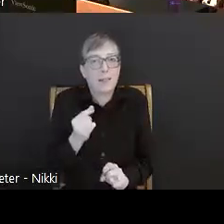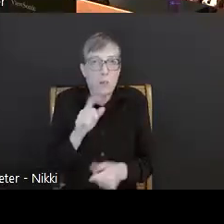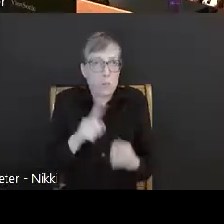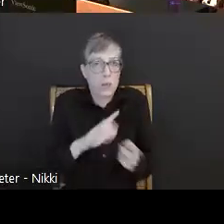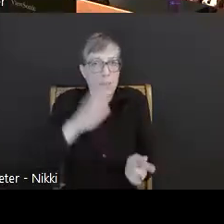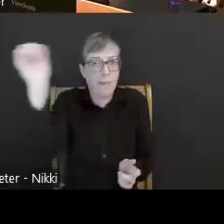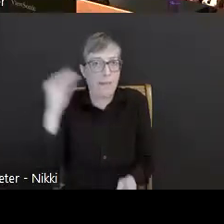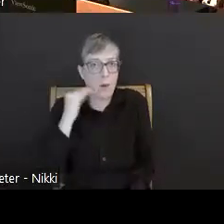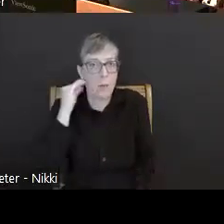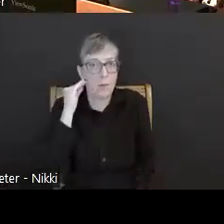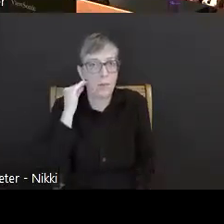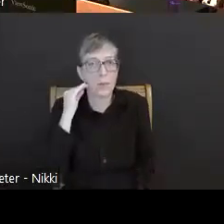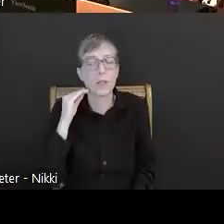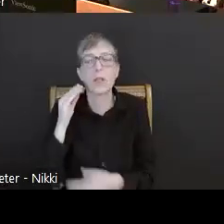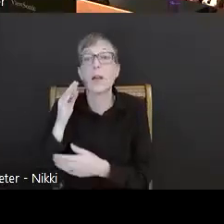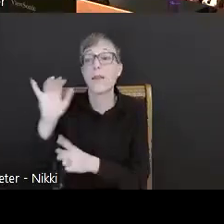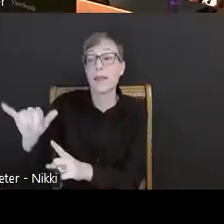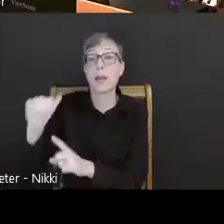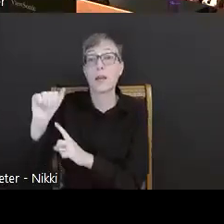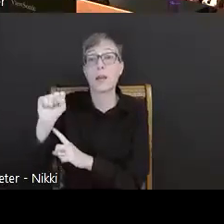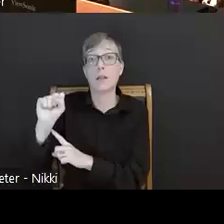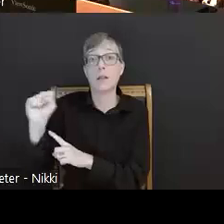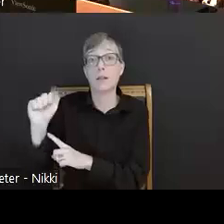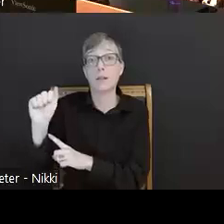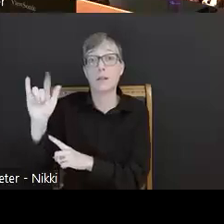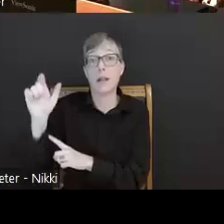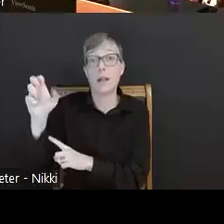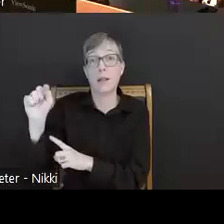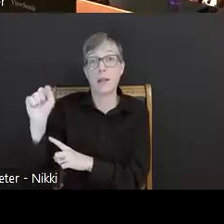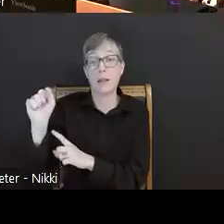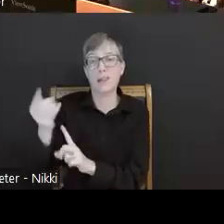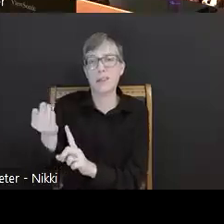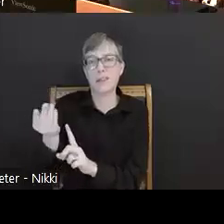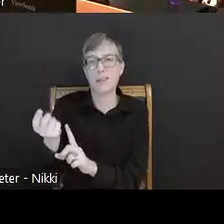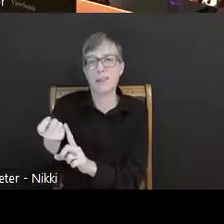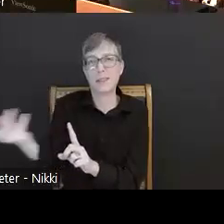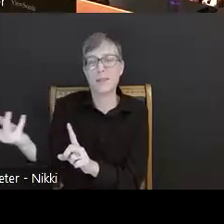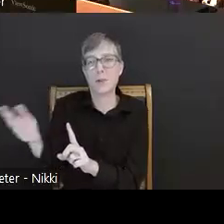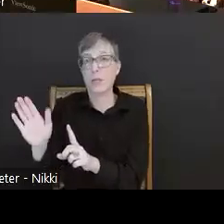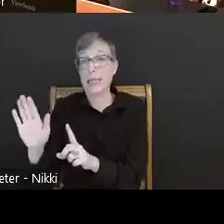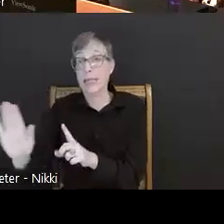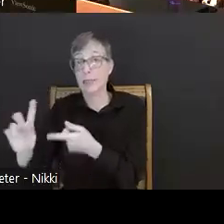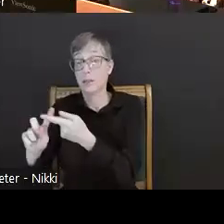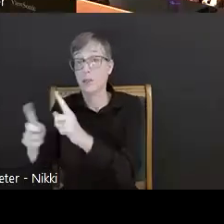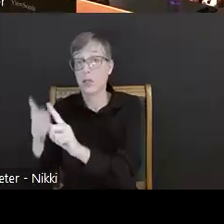would stalk her so she had cameras in her home uh she was leery about leaving so she had to leave